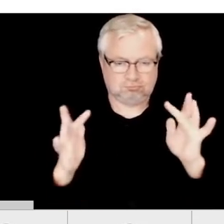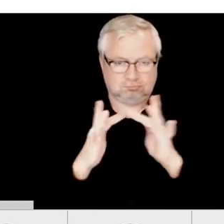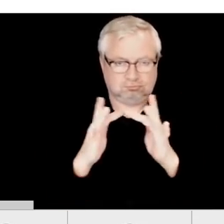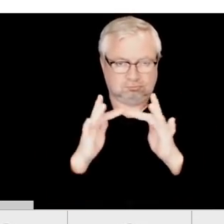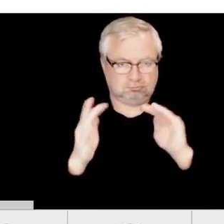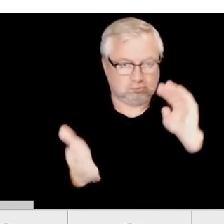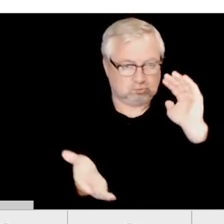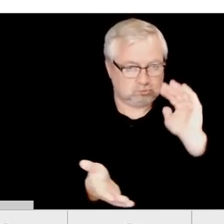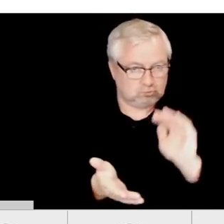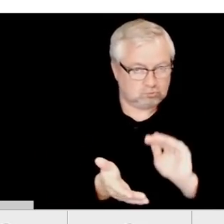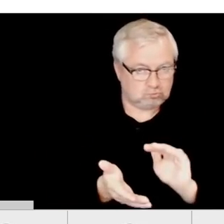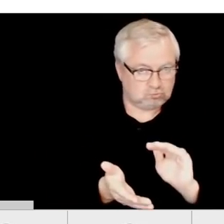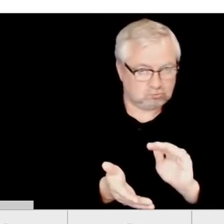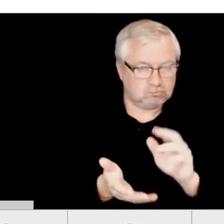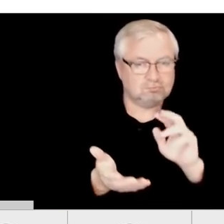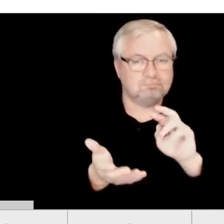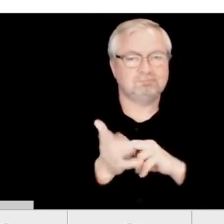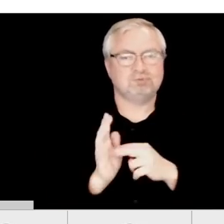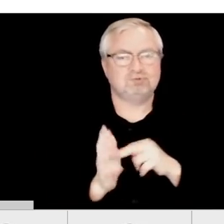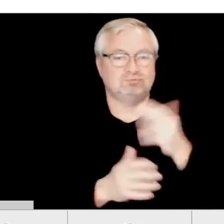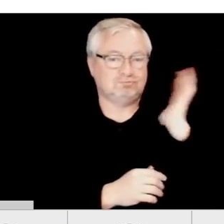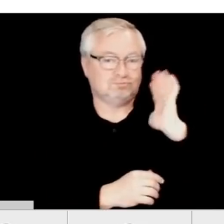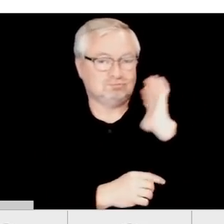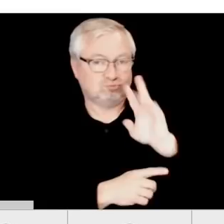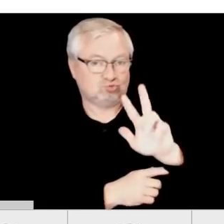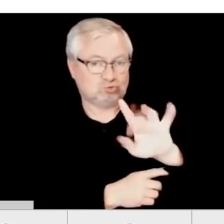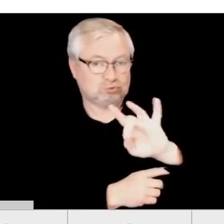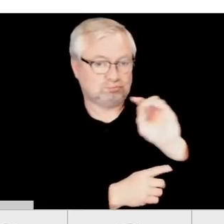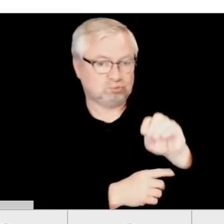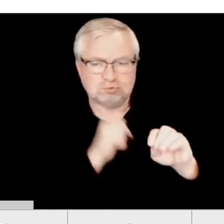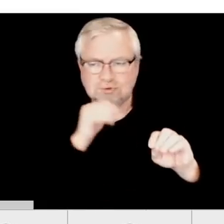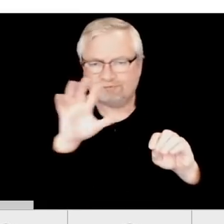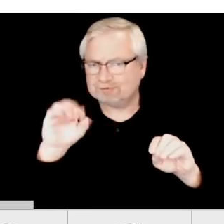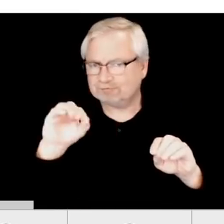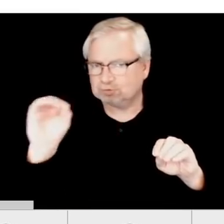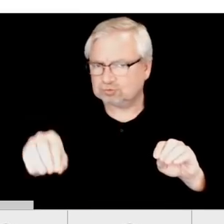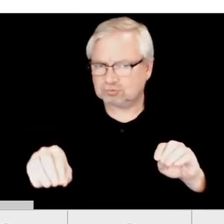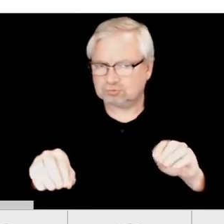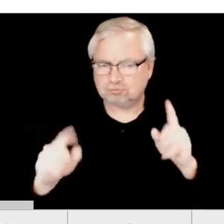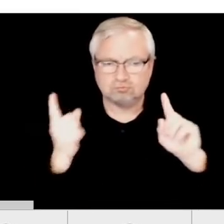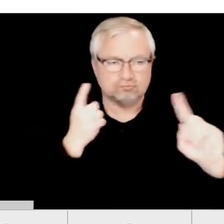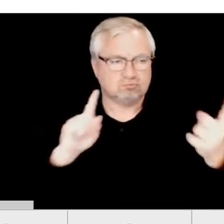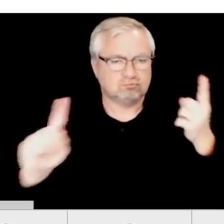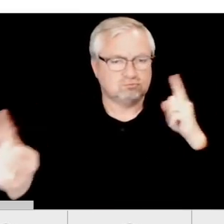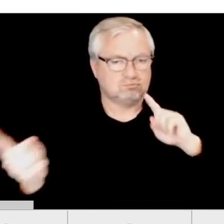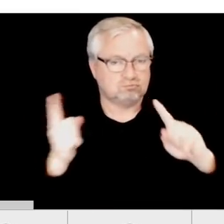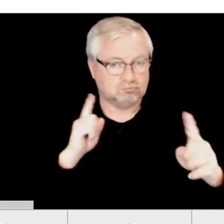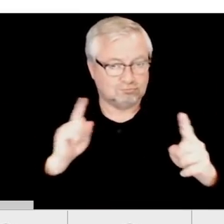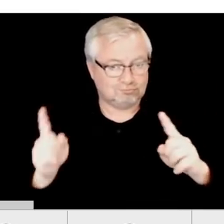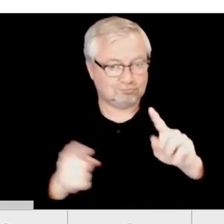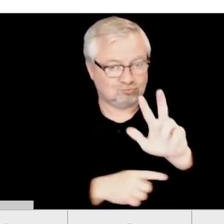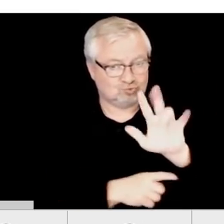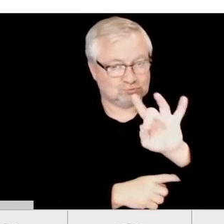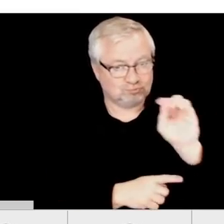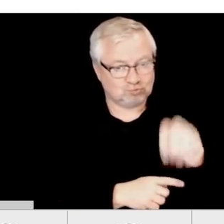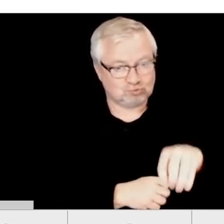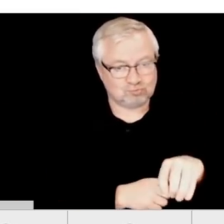38% said a 50% for the initial physical distancing period and 60%, about 60%,